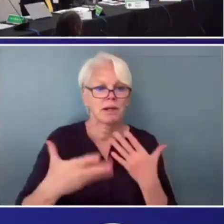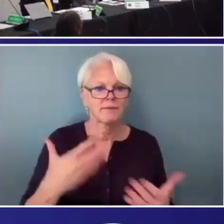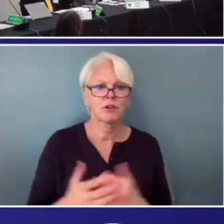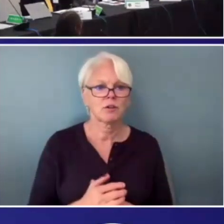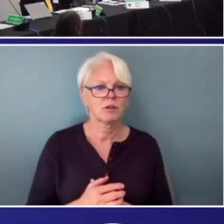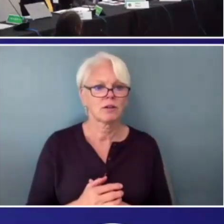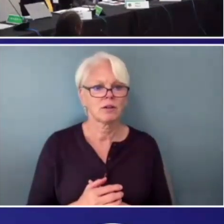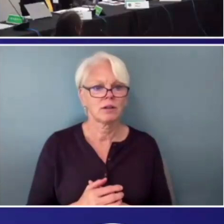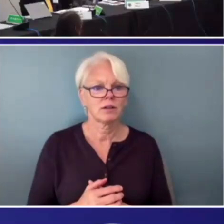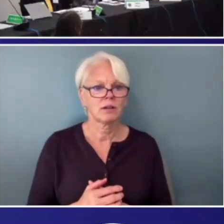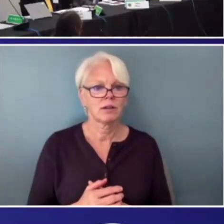Thank you for saying that.